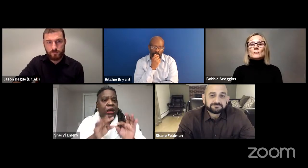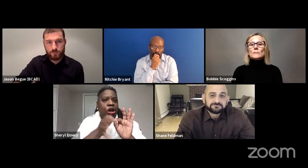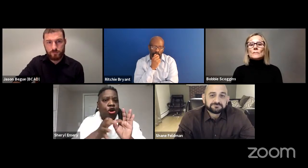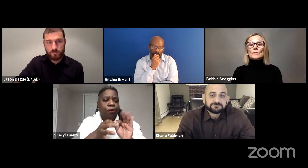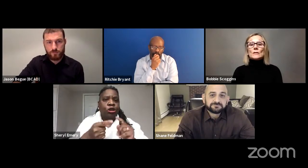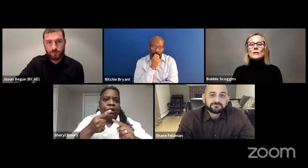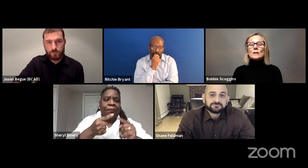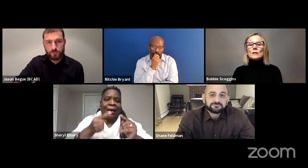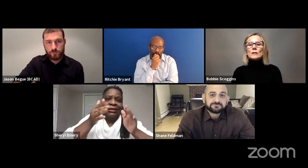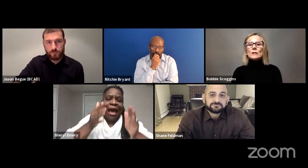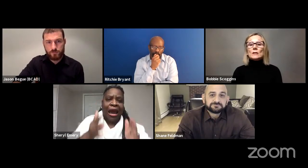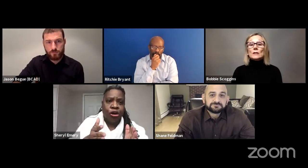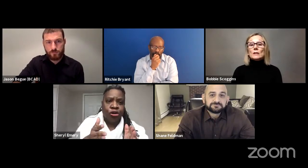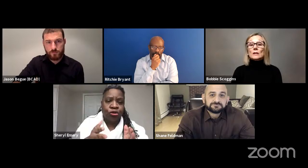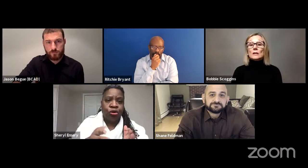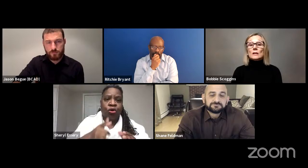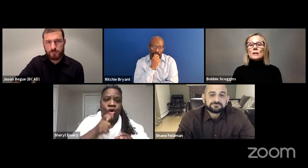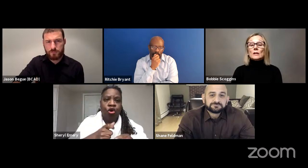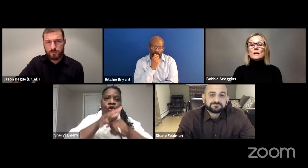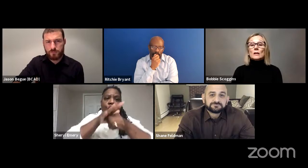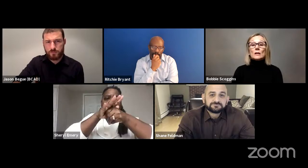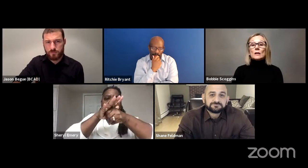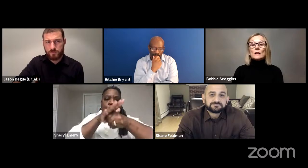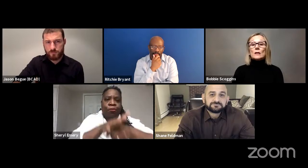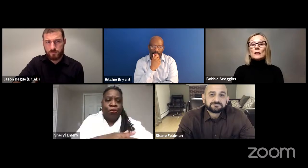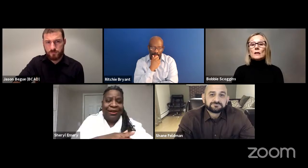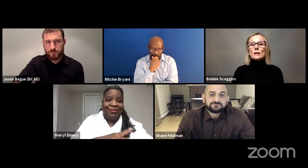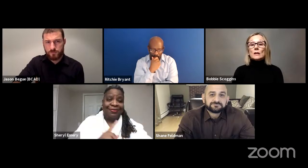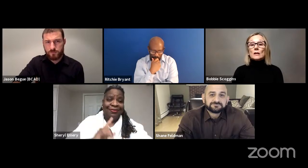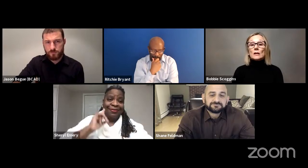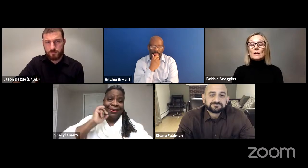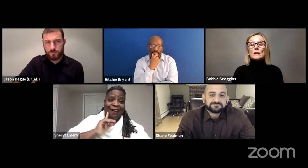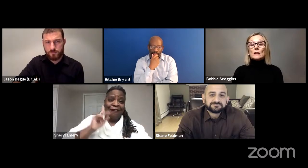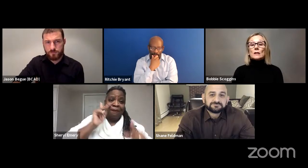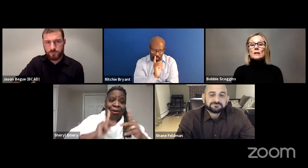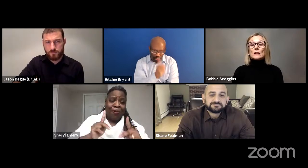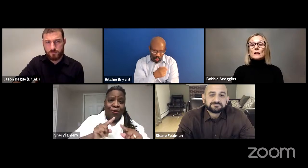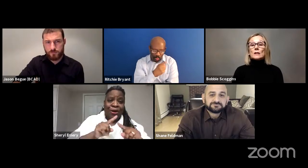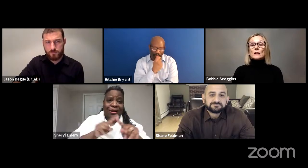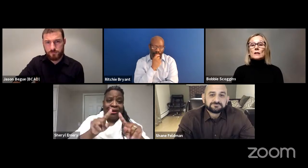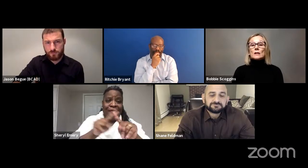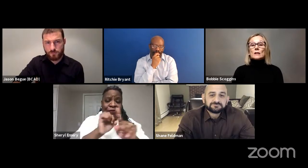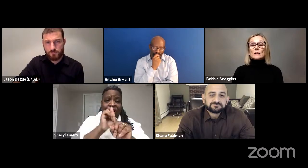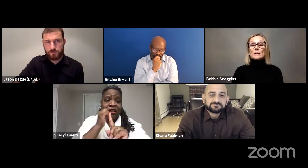interpreters, not even always interpreters, but I'll call them signers who oppress Deaf